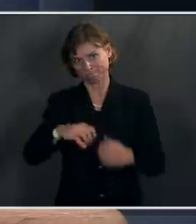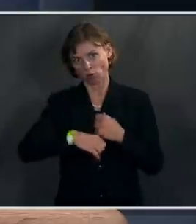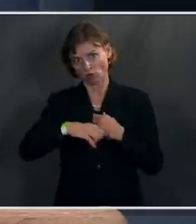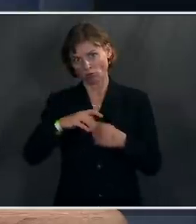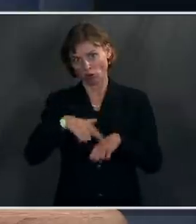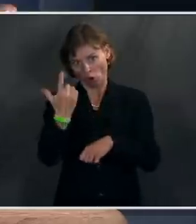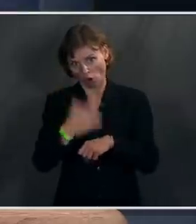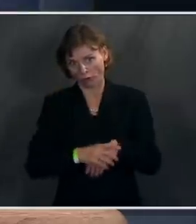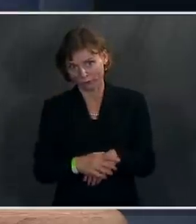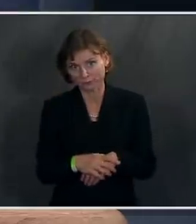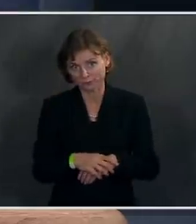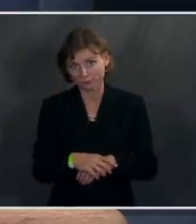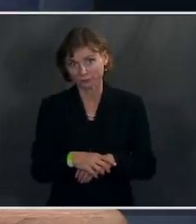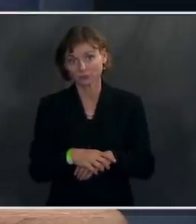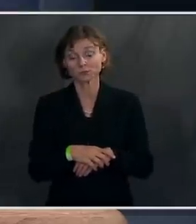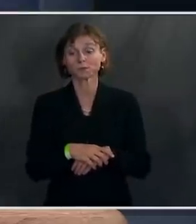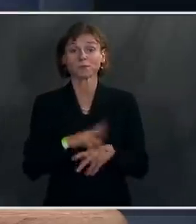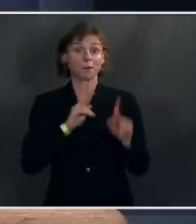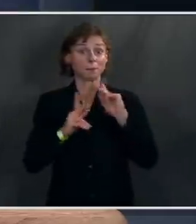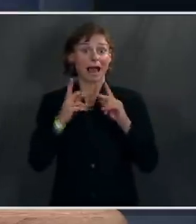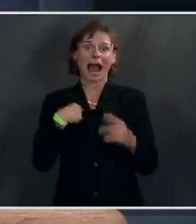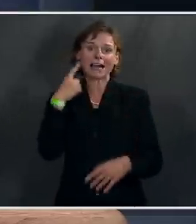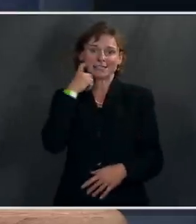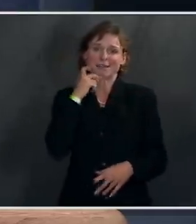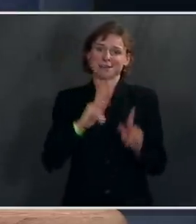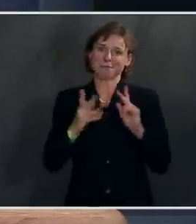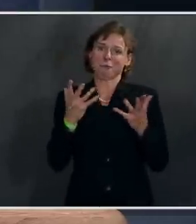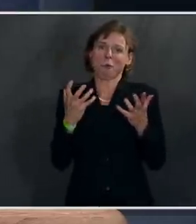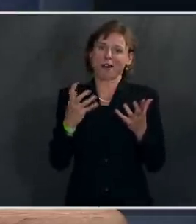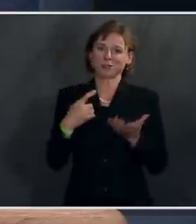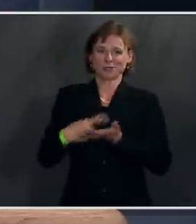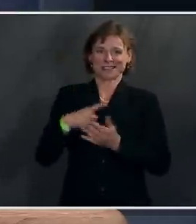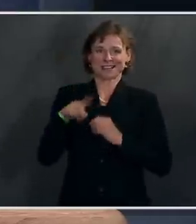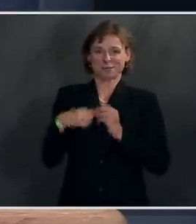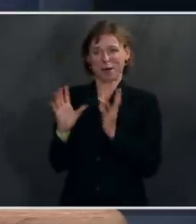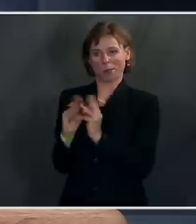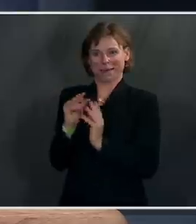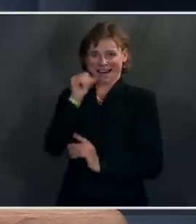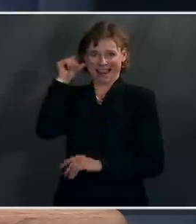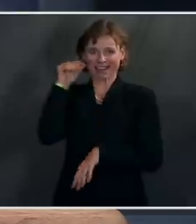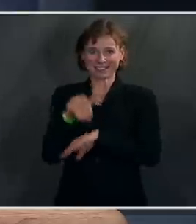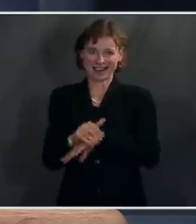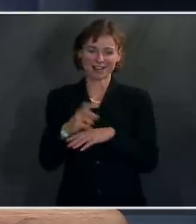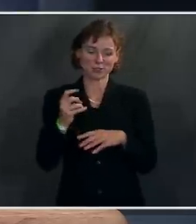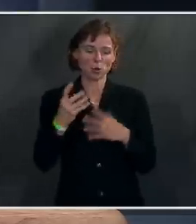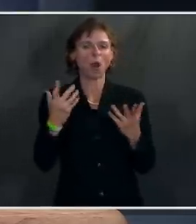about the meeting last night today, I just wanted to take the opportunity to talk a little bit about that process